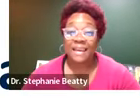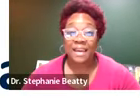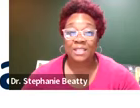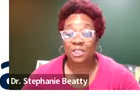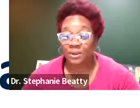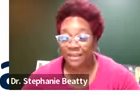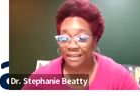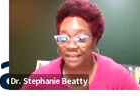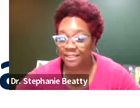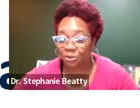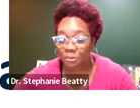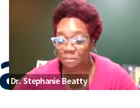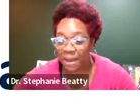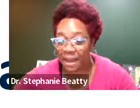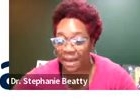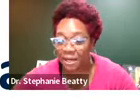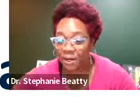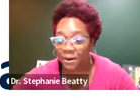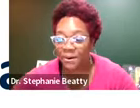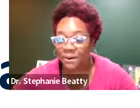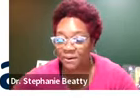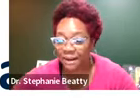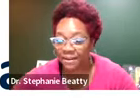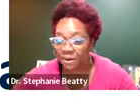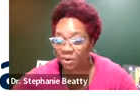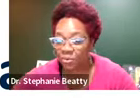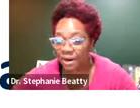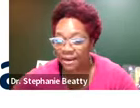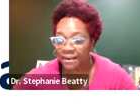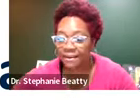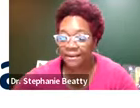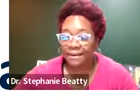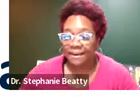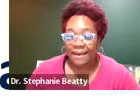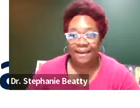The answer is grammatical. I know, right?